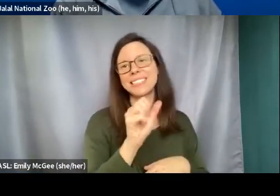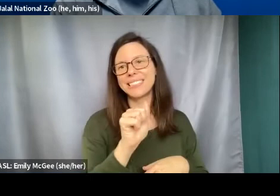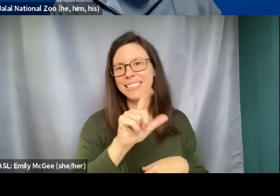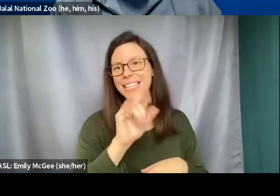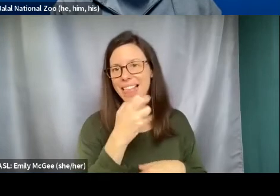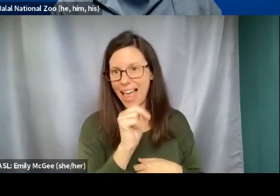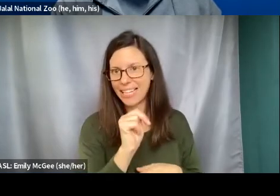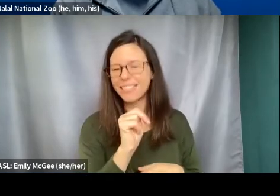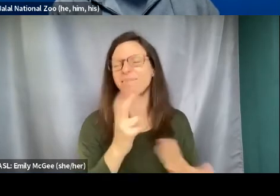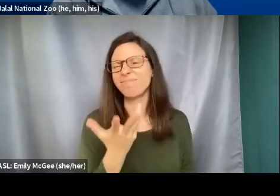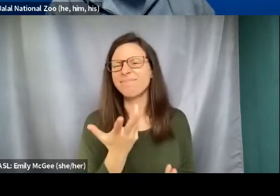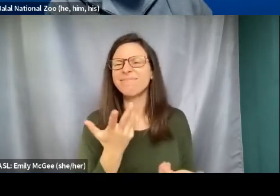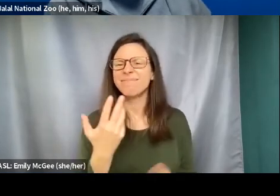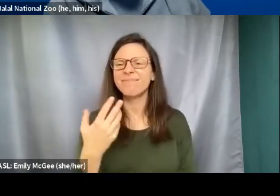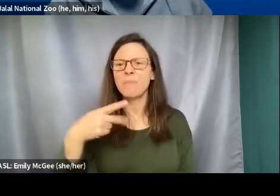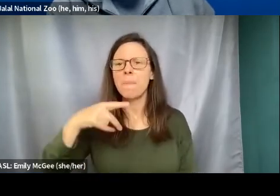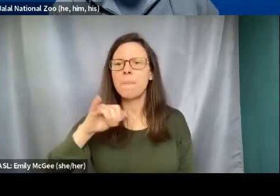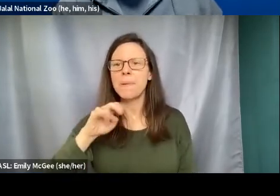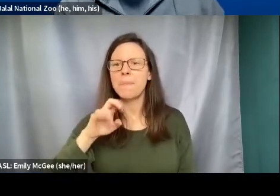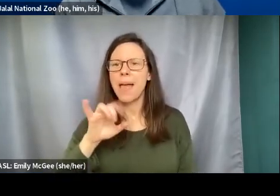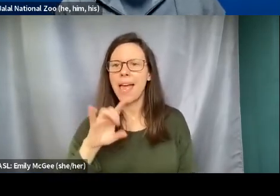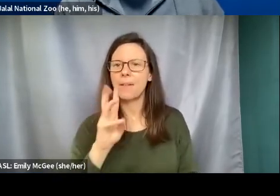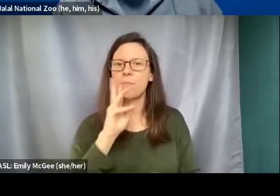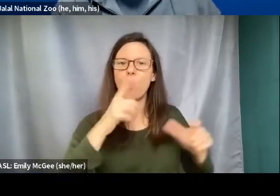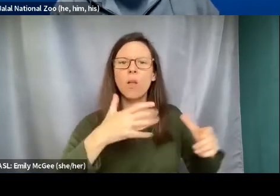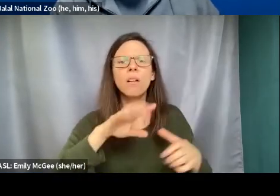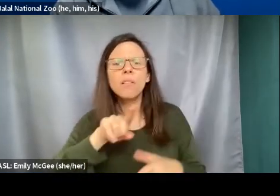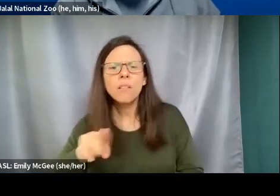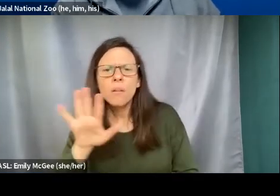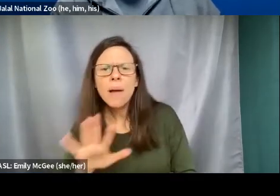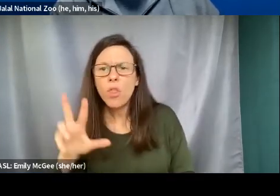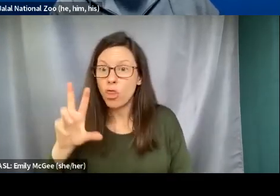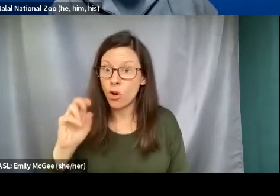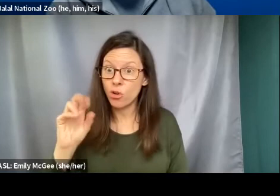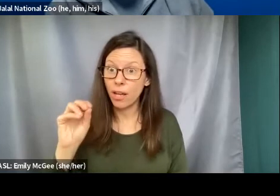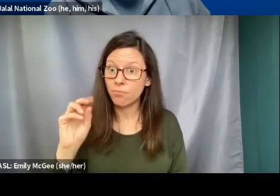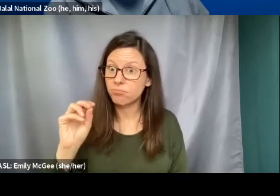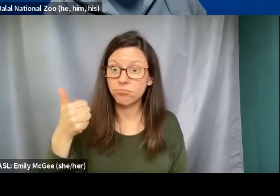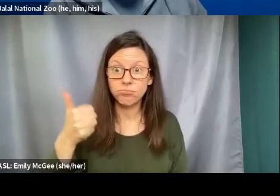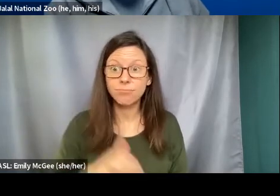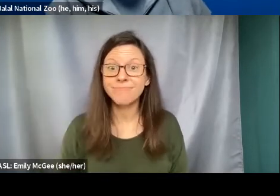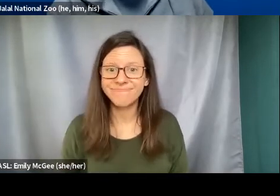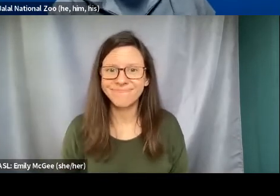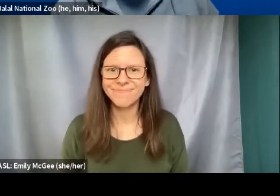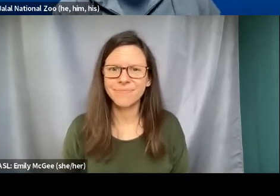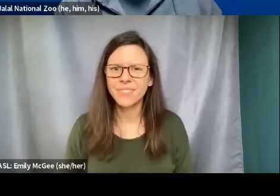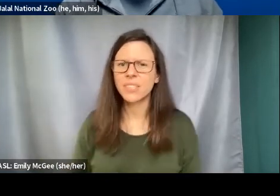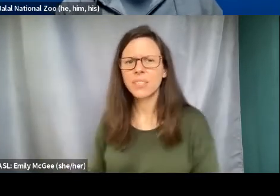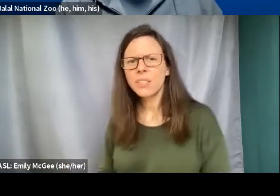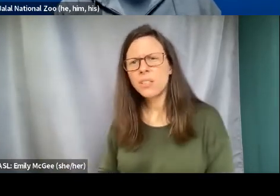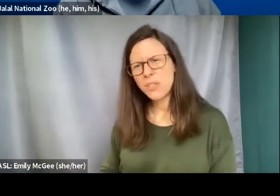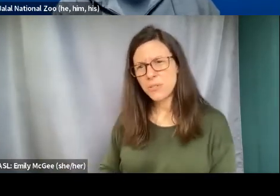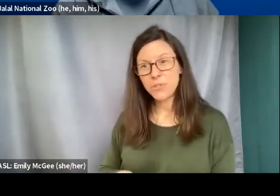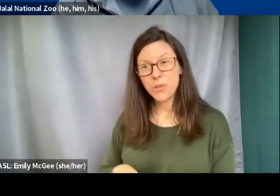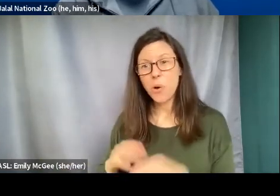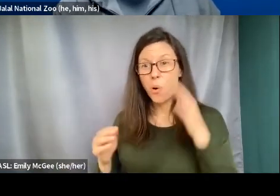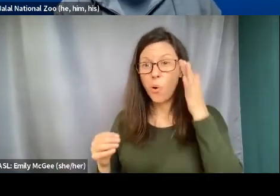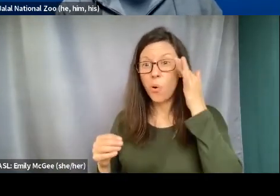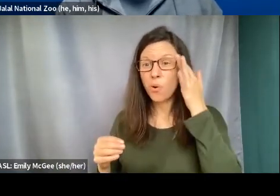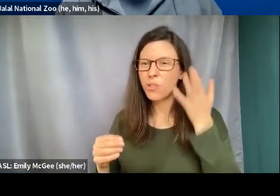It looks about 30 right there. >>Shellie: Yeah. >>Jalal: Yeah. >>Shellie: So if test came back that the salt was too low, that's